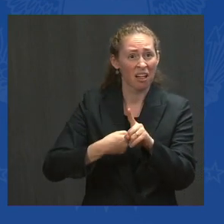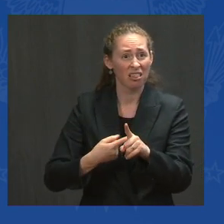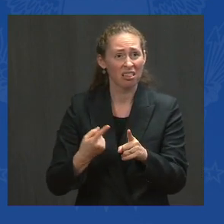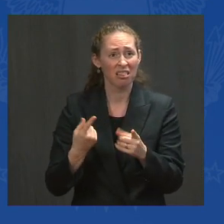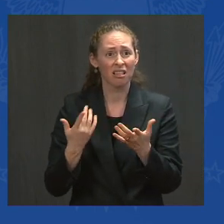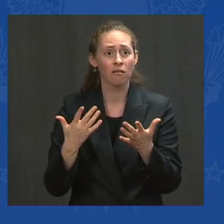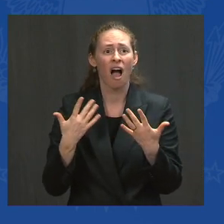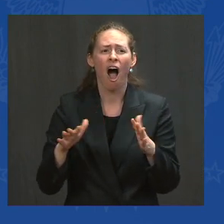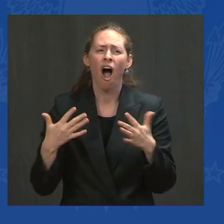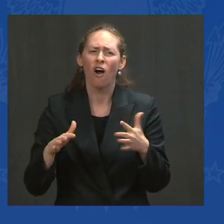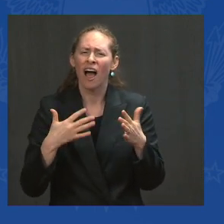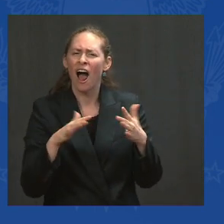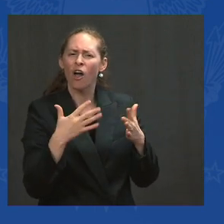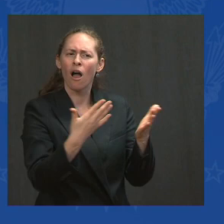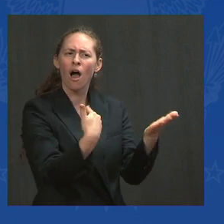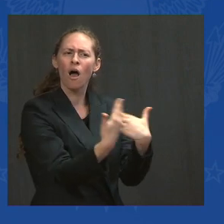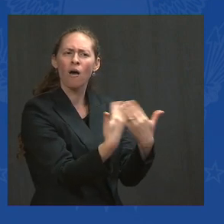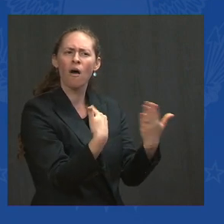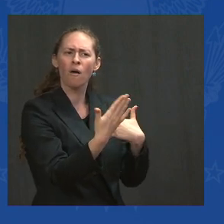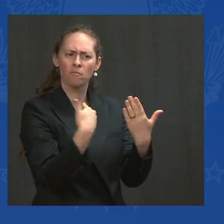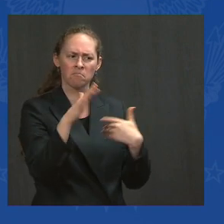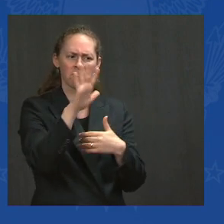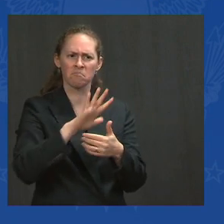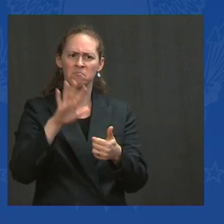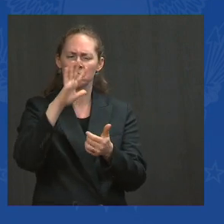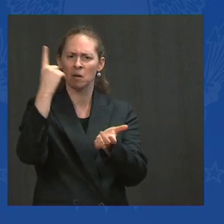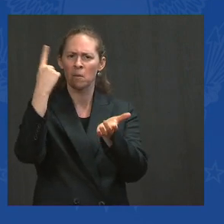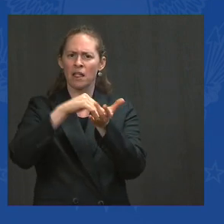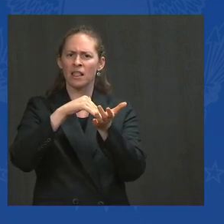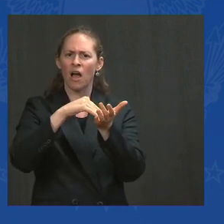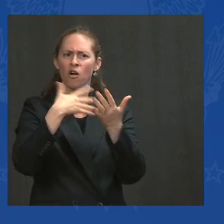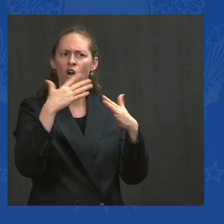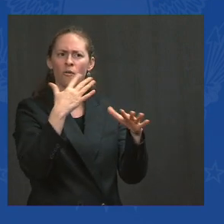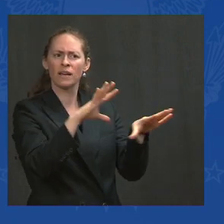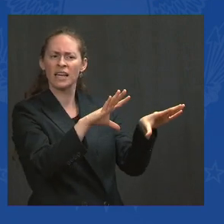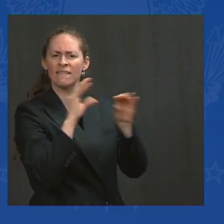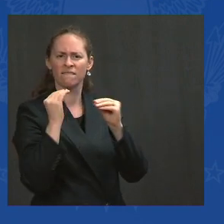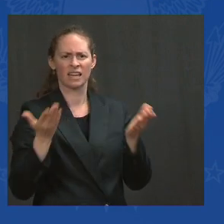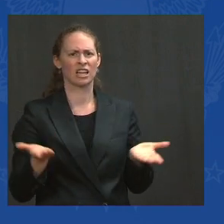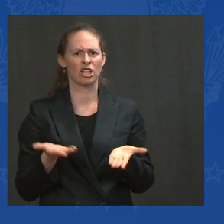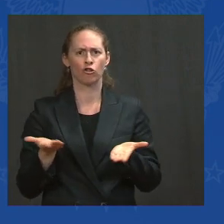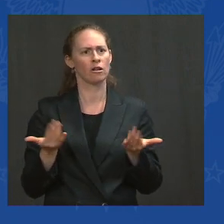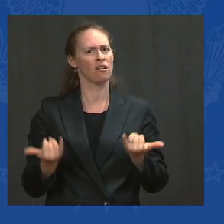There's already been people -- about a thousand people have gotten on aircraft and come home -- come to the United States already on commercial aircraft.